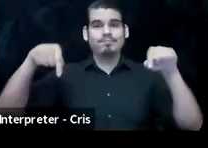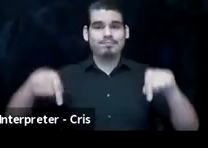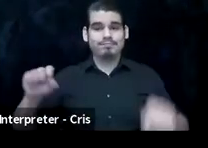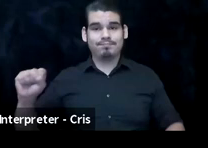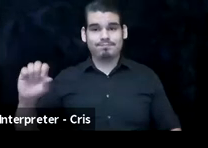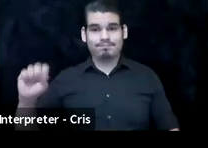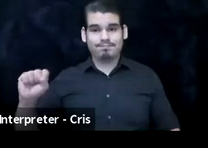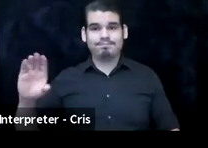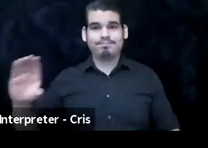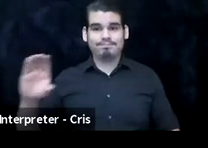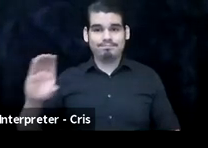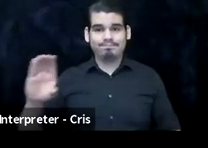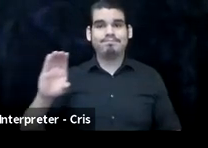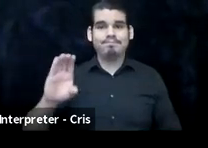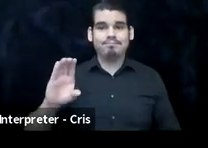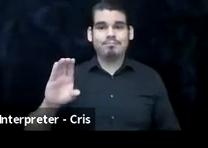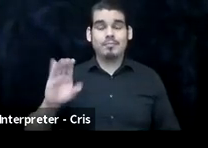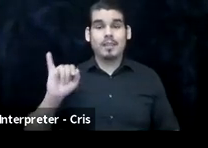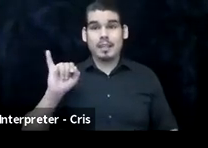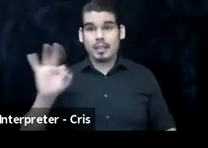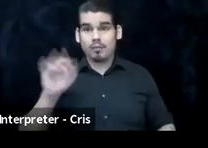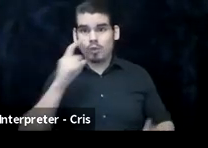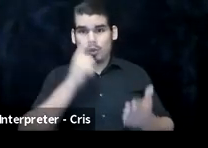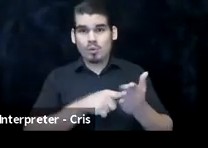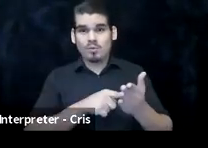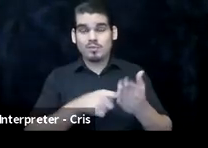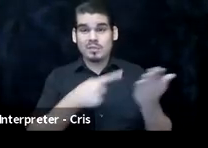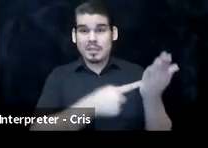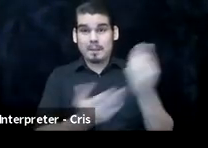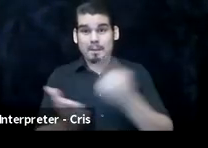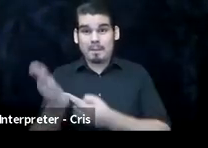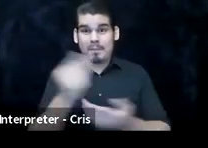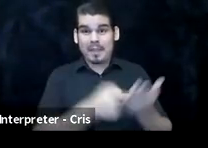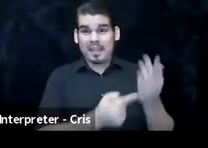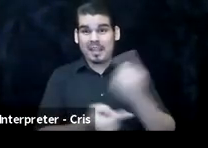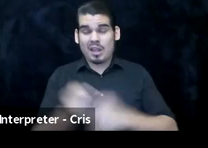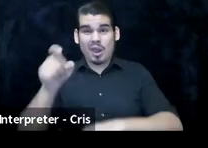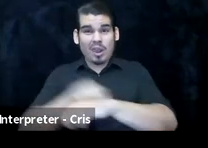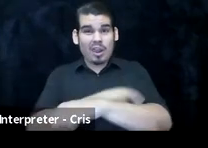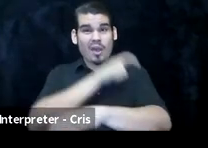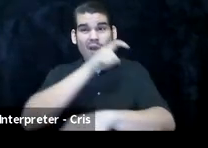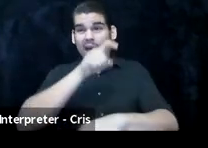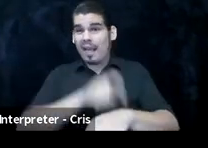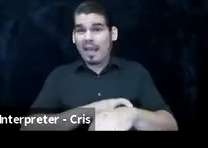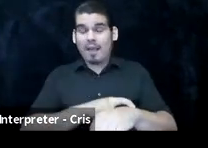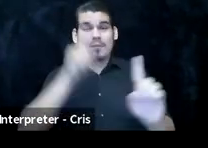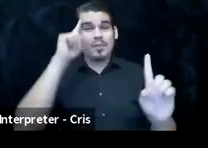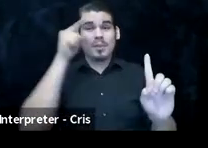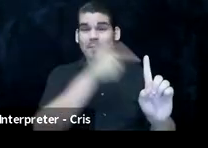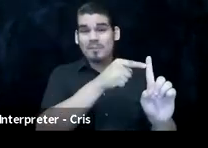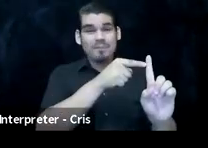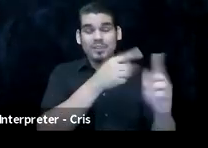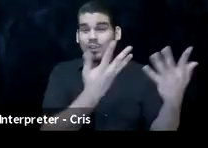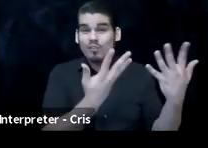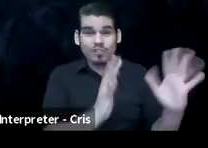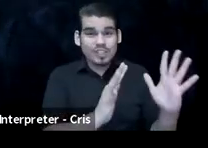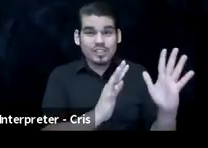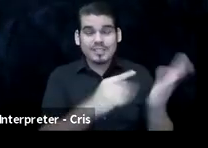Gerardo Chavez, RAD IX: You know the date is going a long time the point, the point has been stated let's move on let's get the voting is this question.